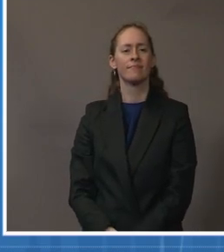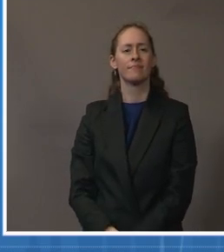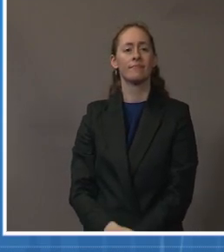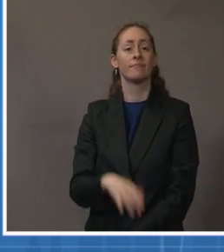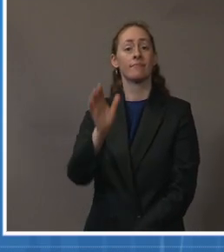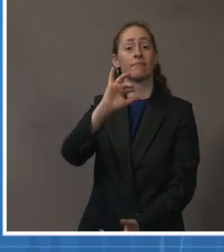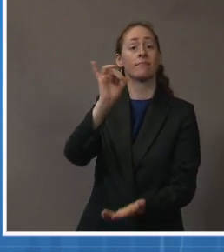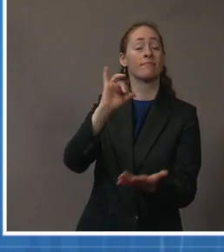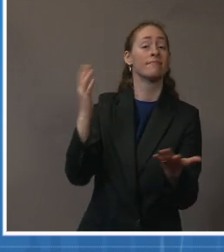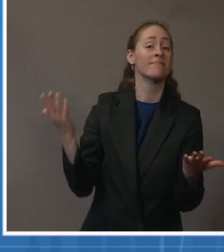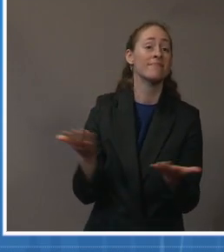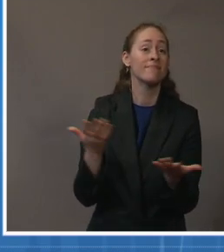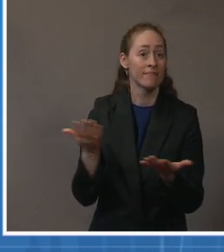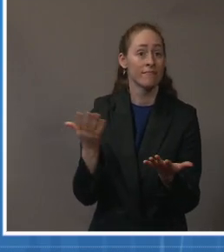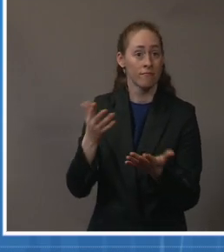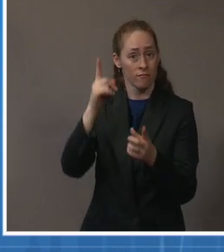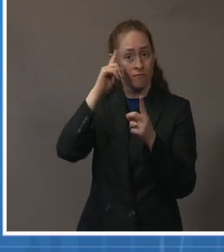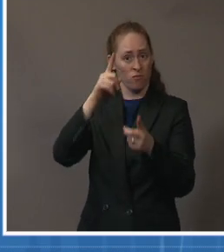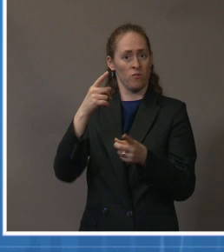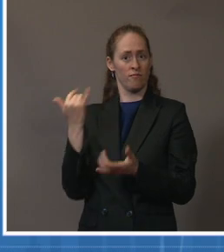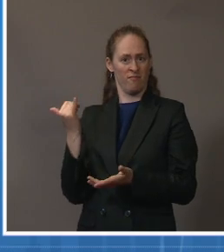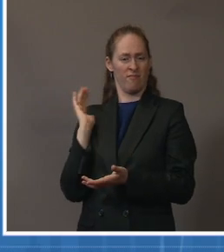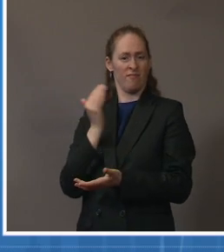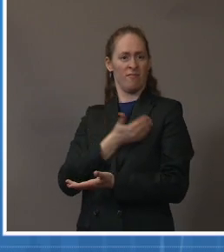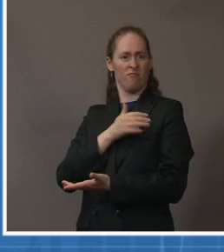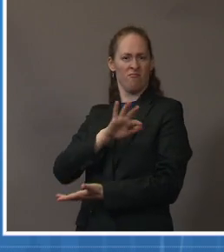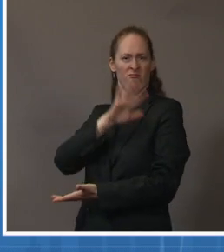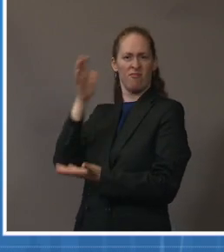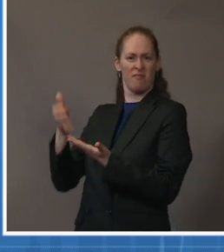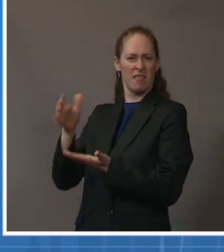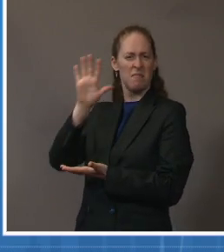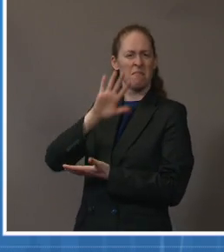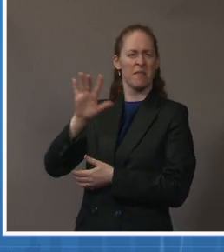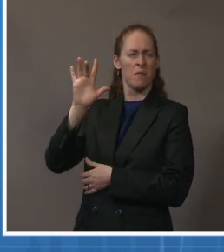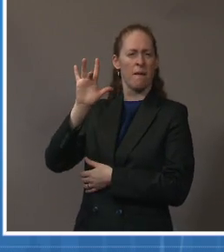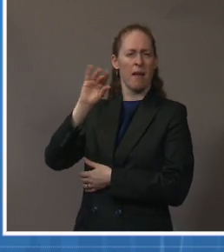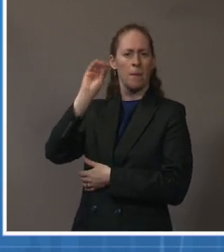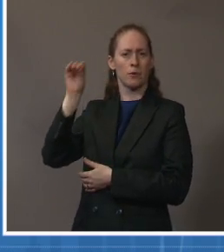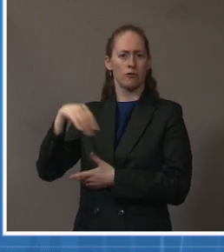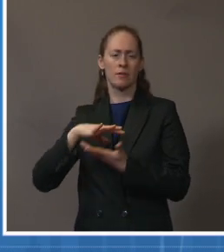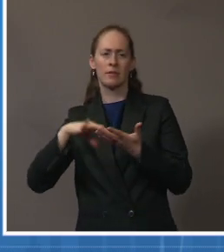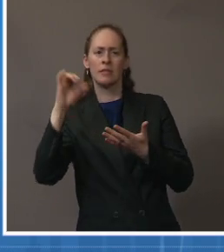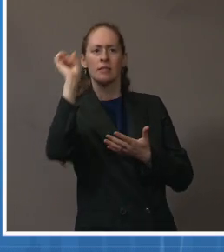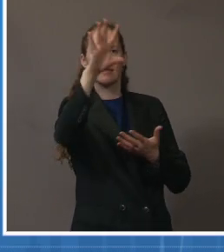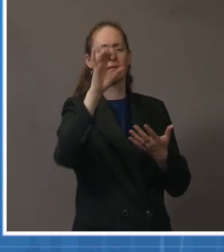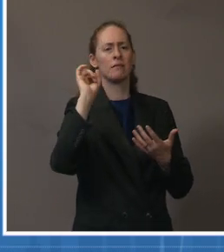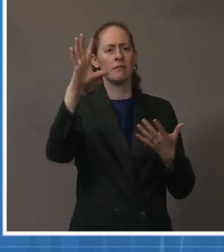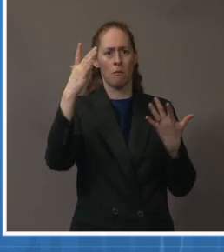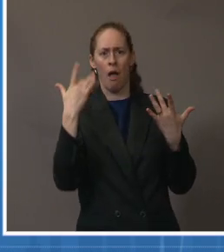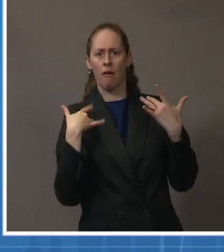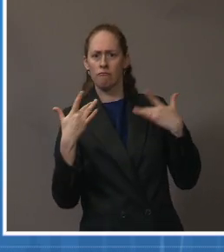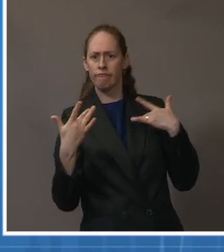for immediate needs and to help with surges around the world. We can share these 25 percent in a flexible way.